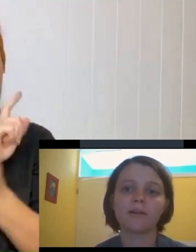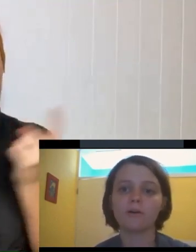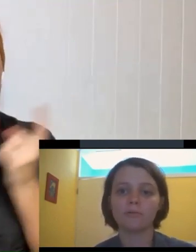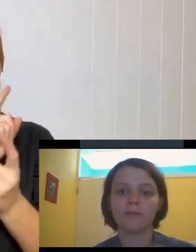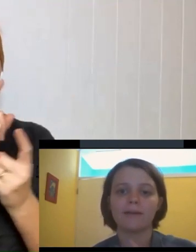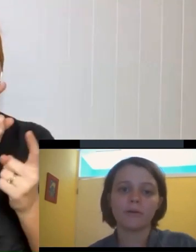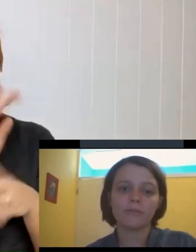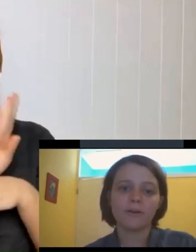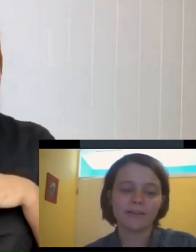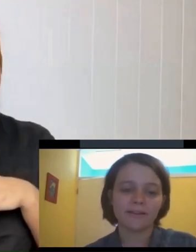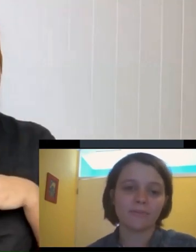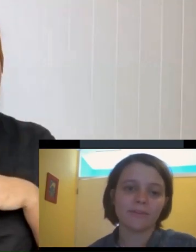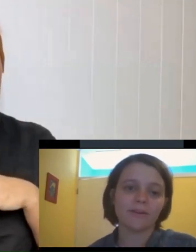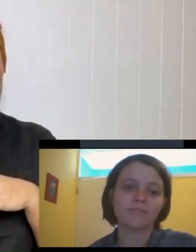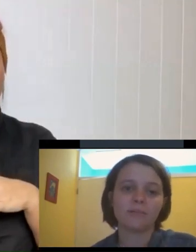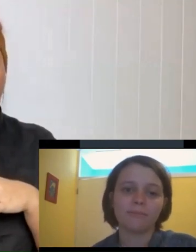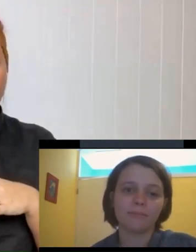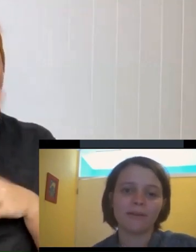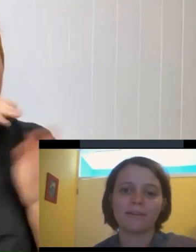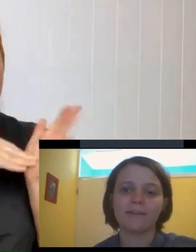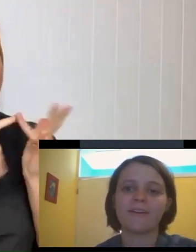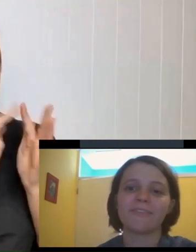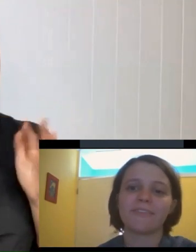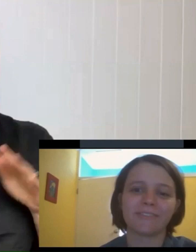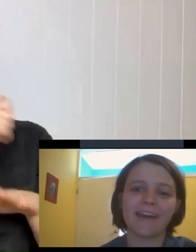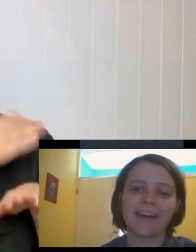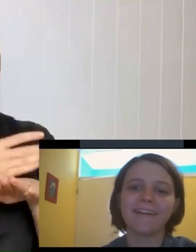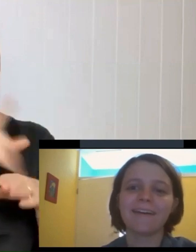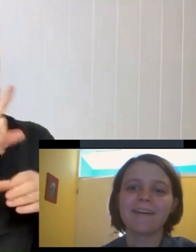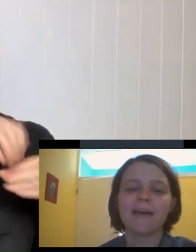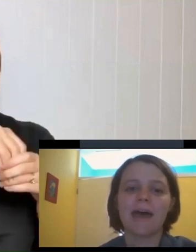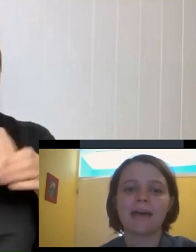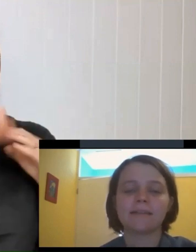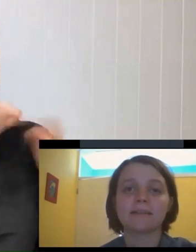know like what Zoe does with her job in her office all day. And